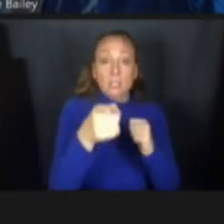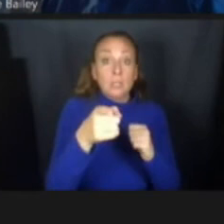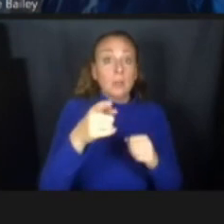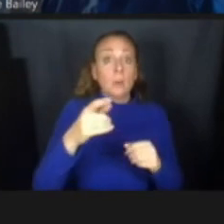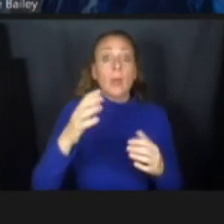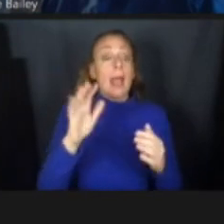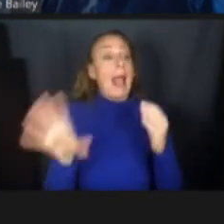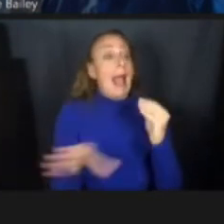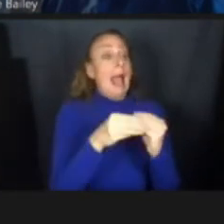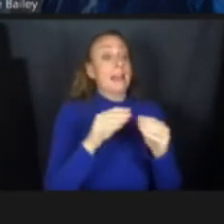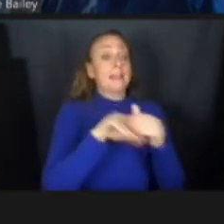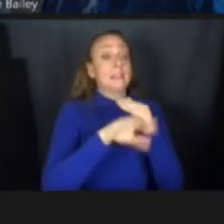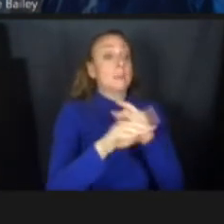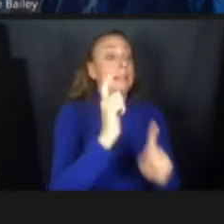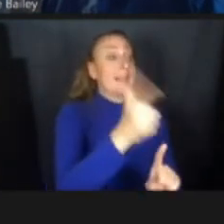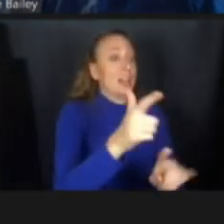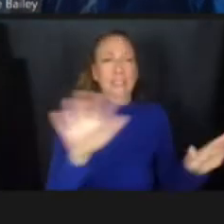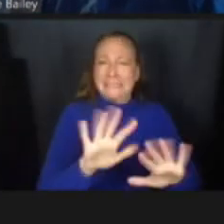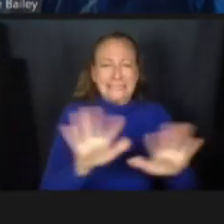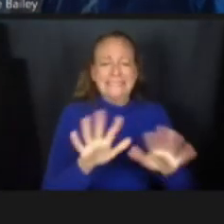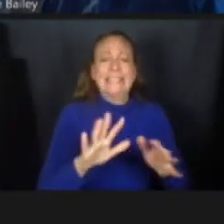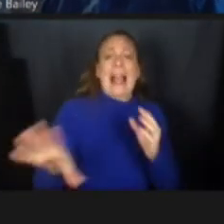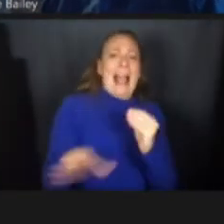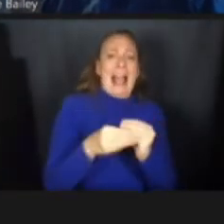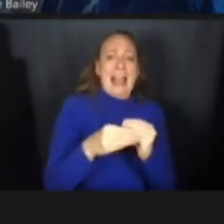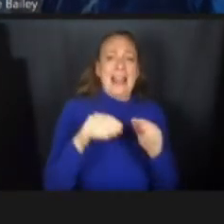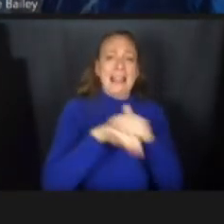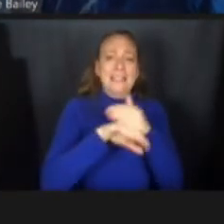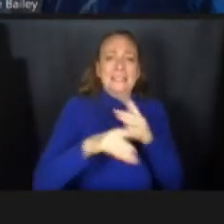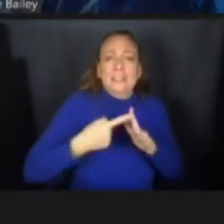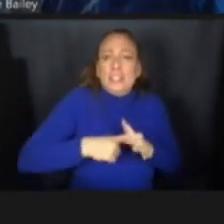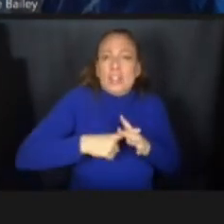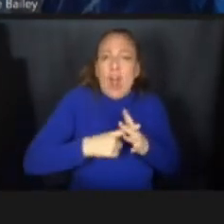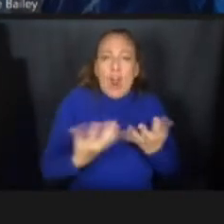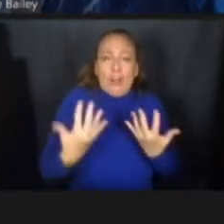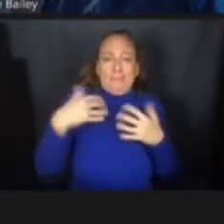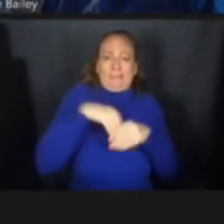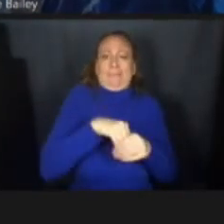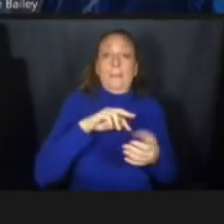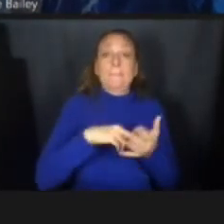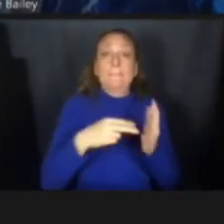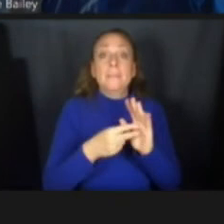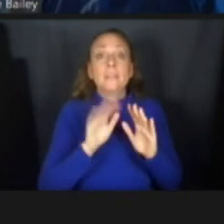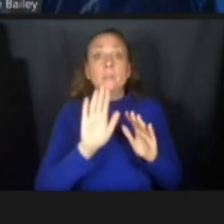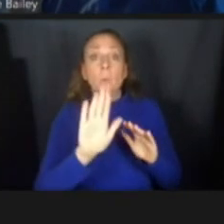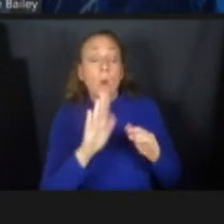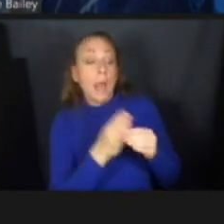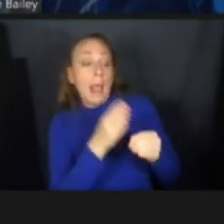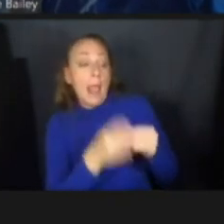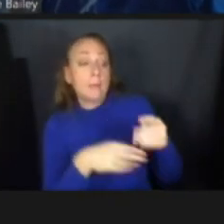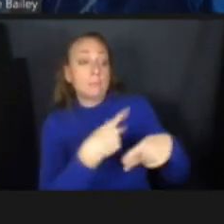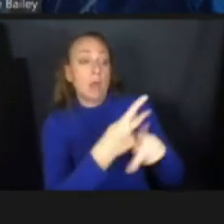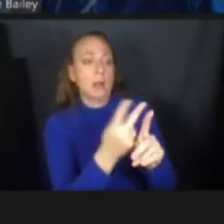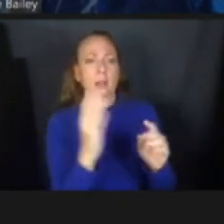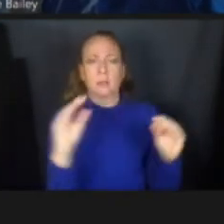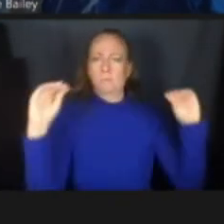It makes it easier for your end product to be accessible. If you think about it from this, from the beginning.